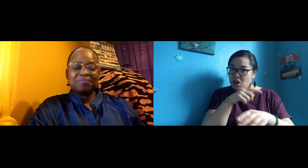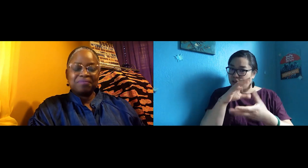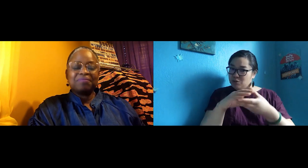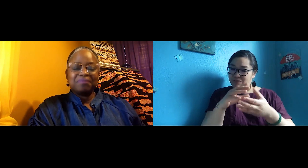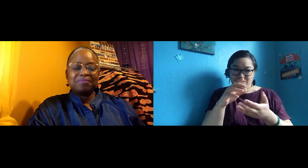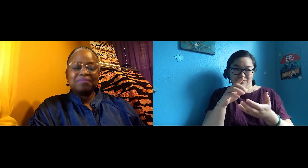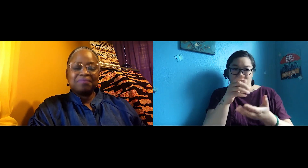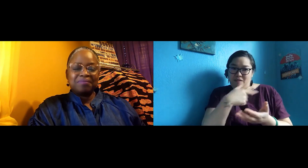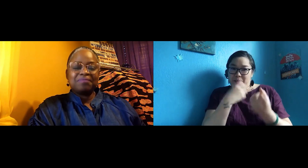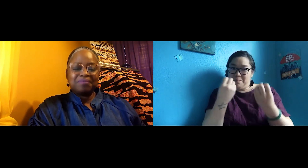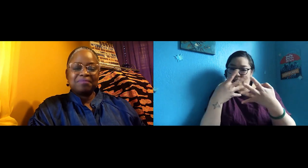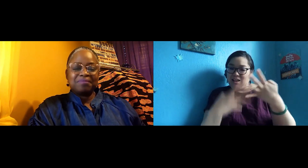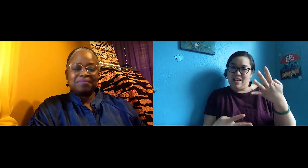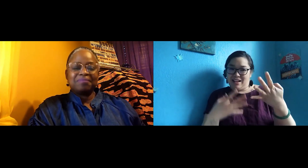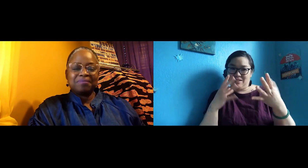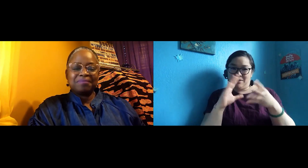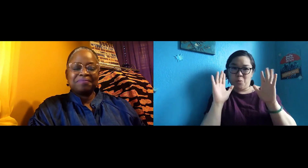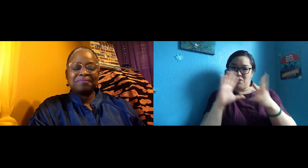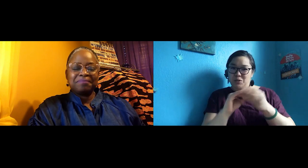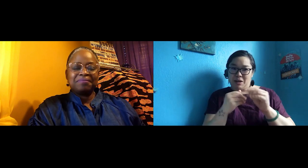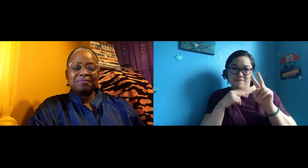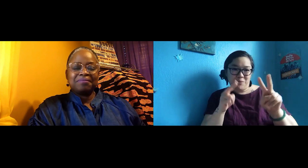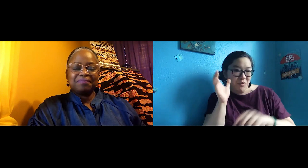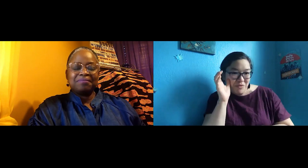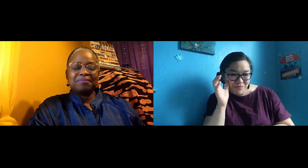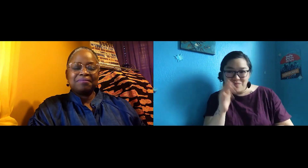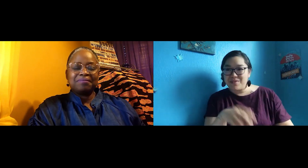still in this moment. You've been very active, and I know that you have many wonderful stories